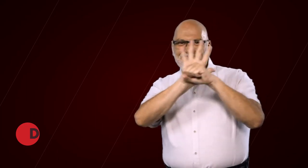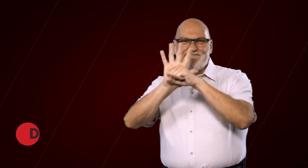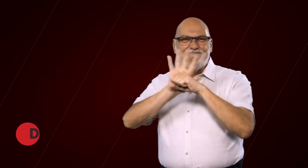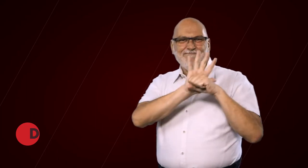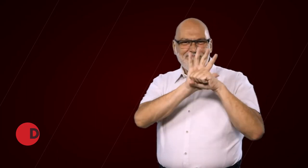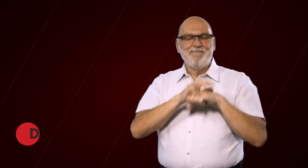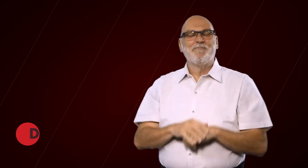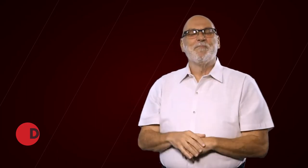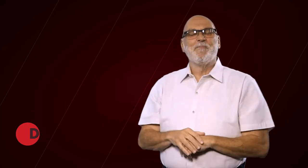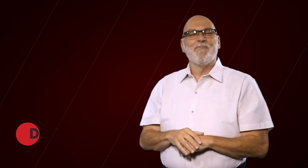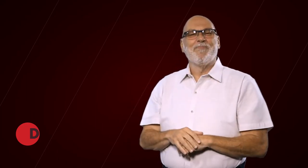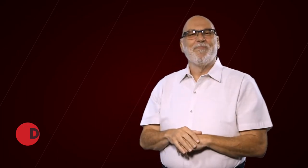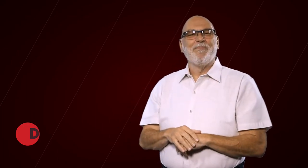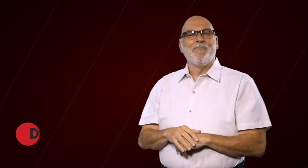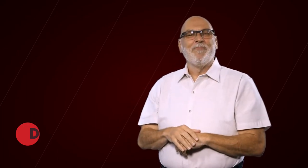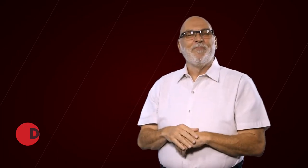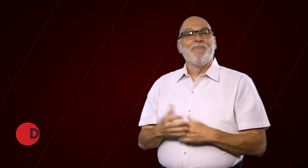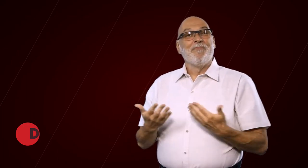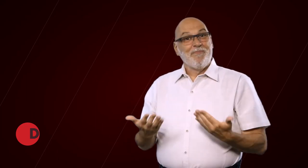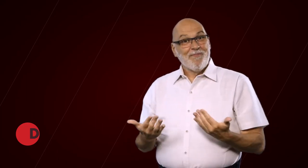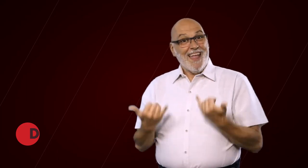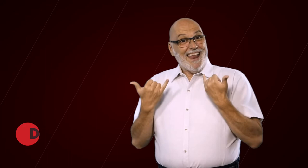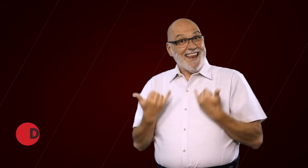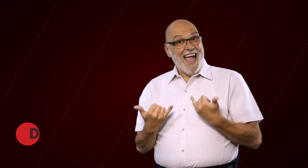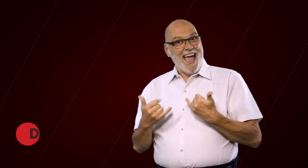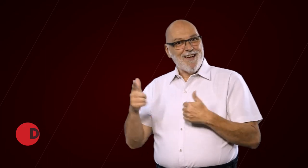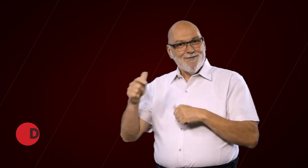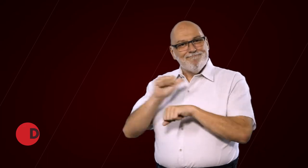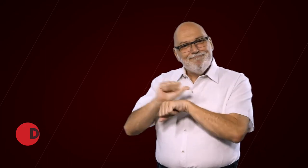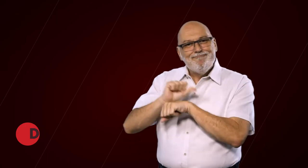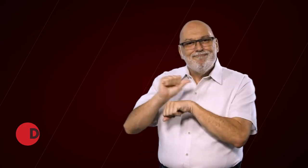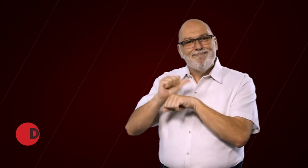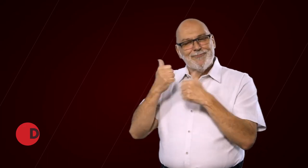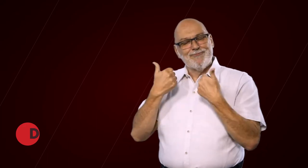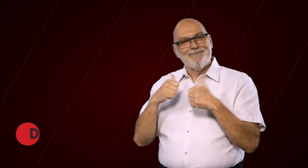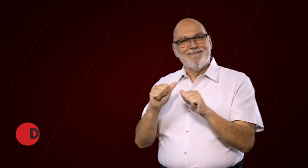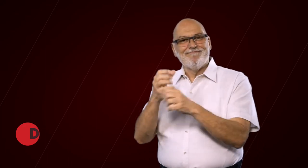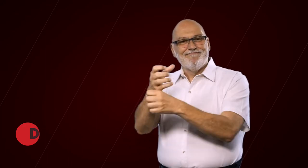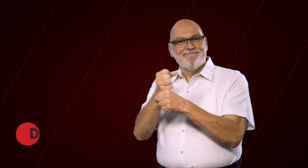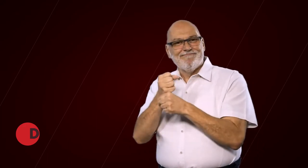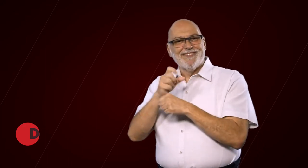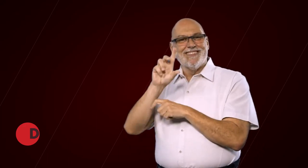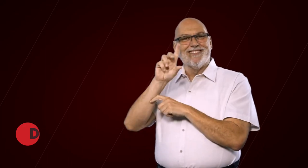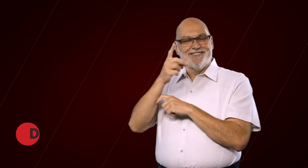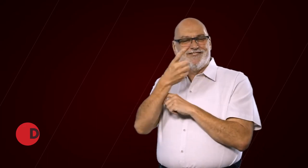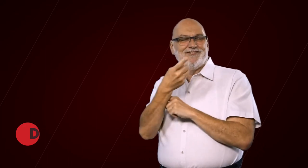He is currently working on his doctorate